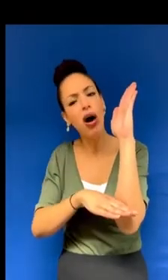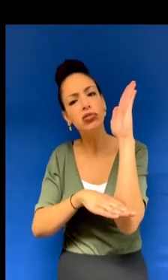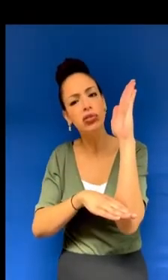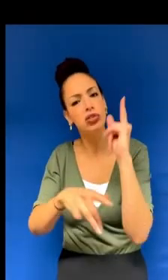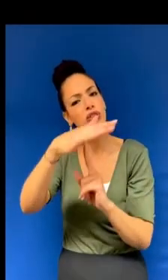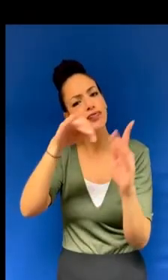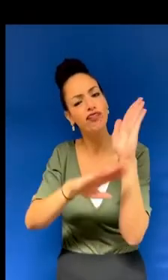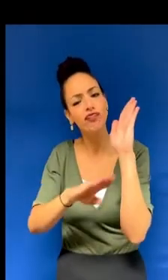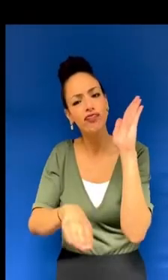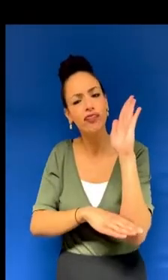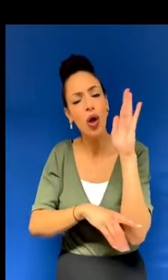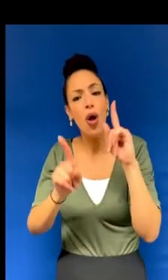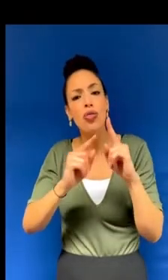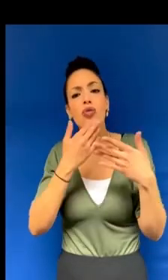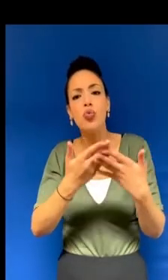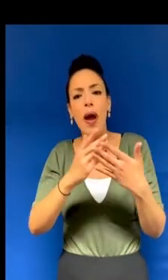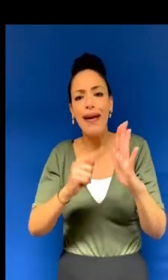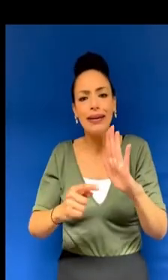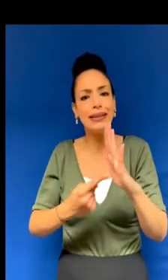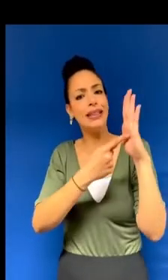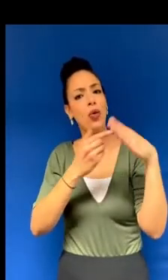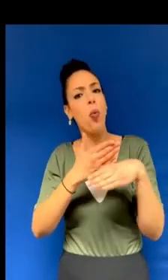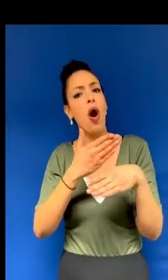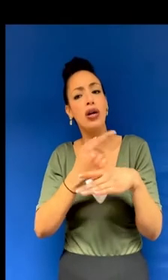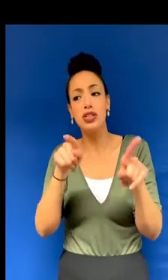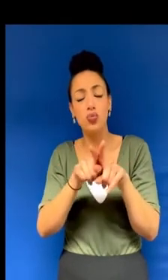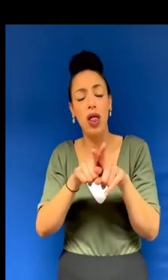community in Newham, as well as the ethnic minorities. Like the white working class were